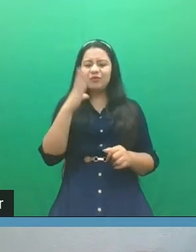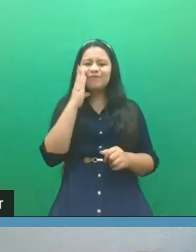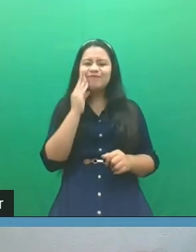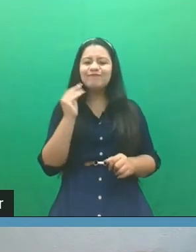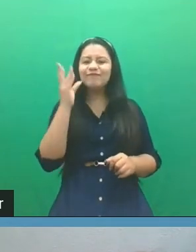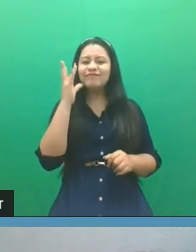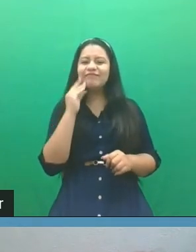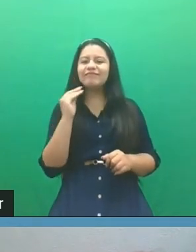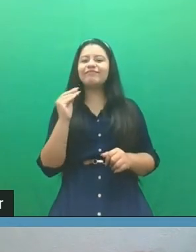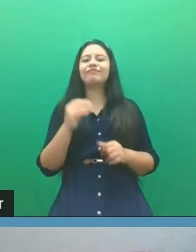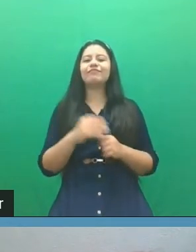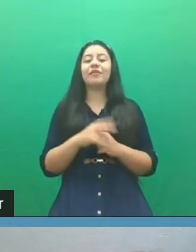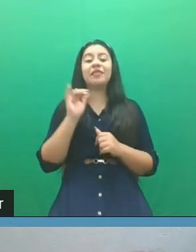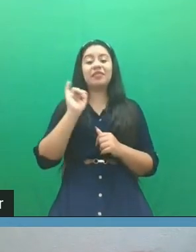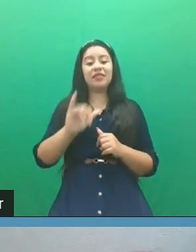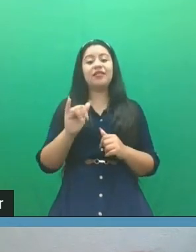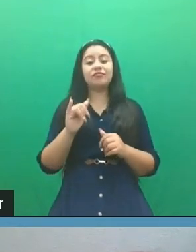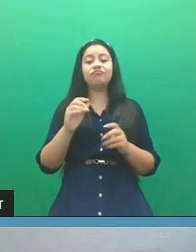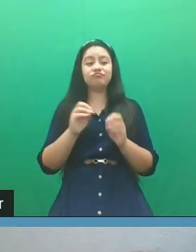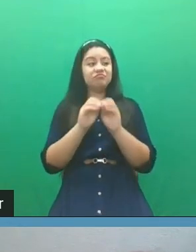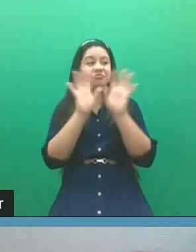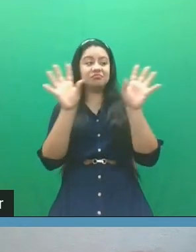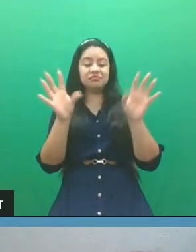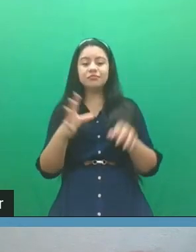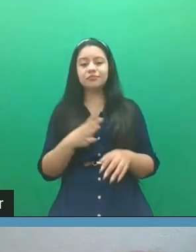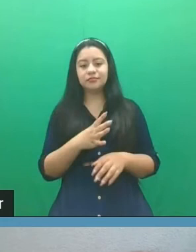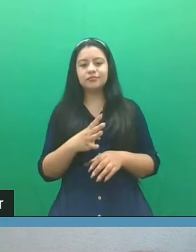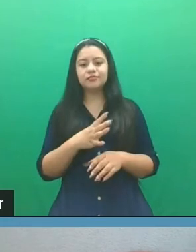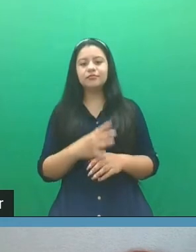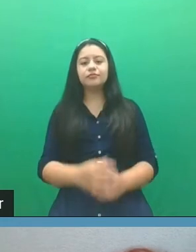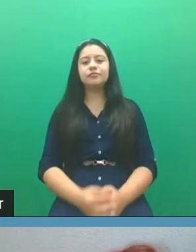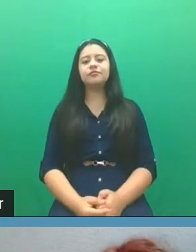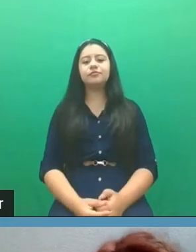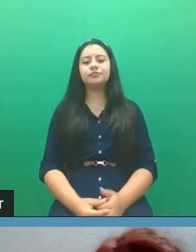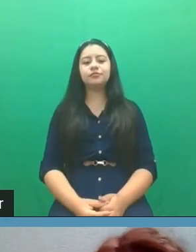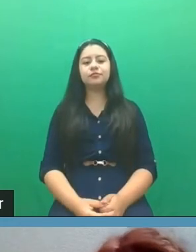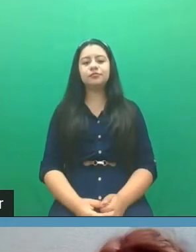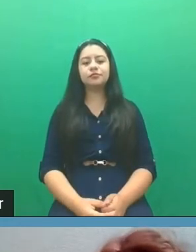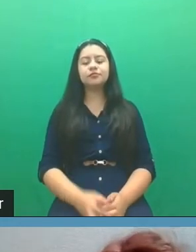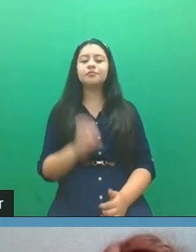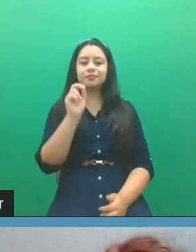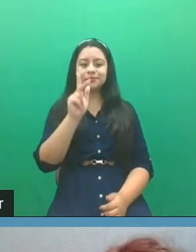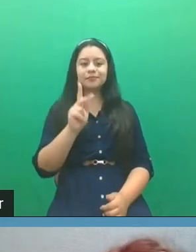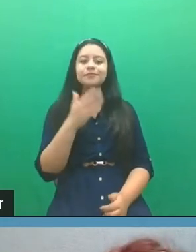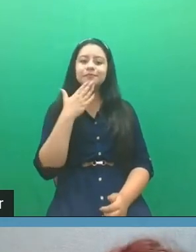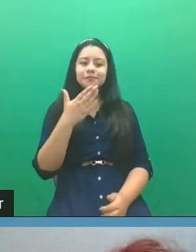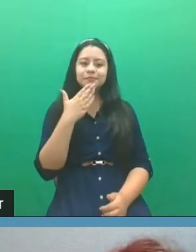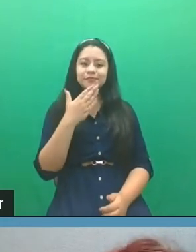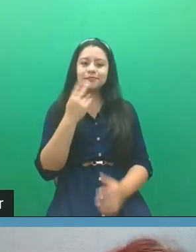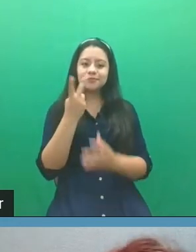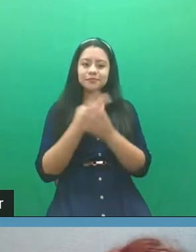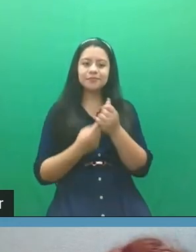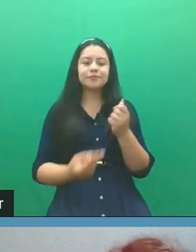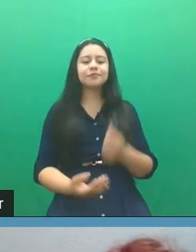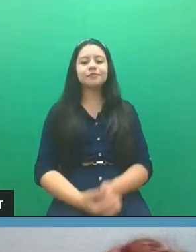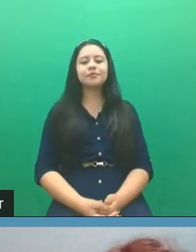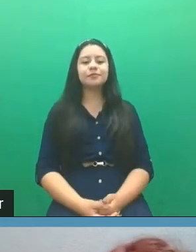it that was able to translate that experience for us. Okay thank you both. So looks we have